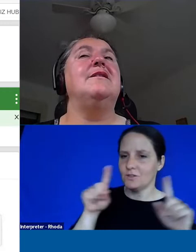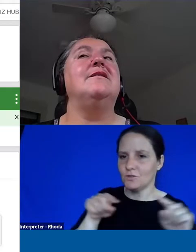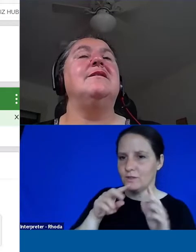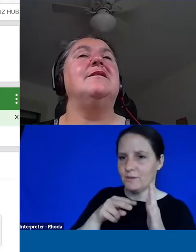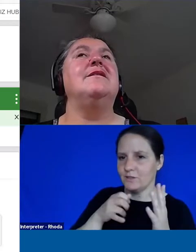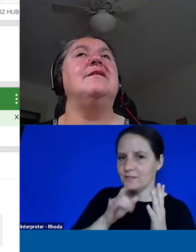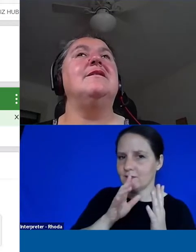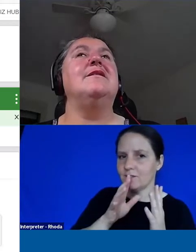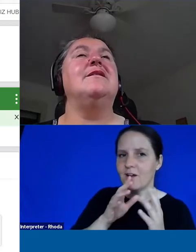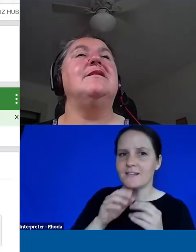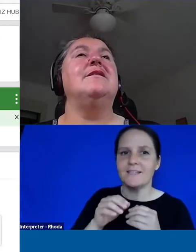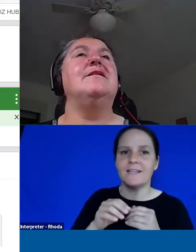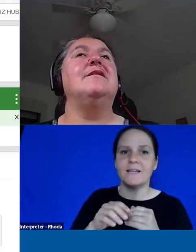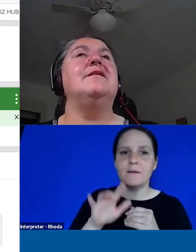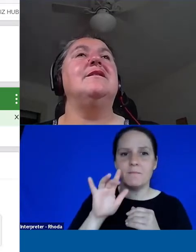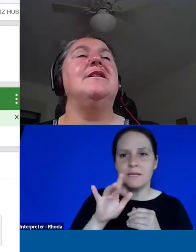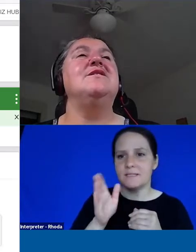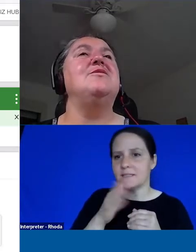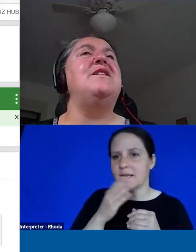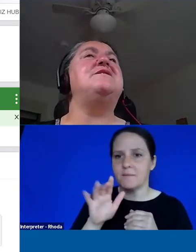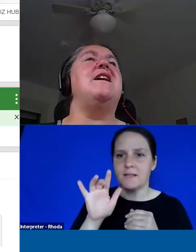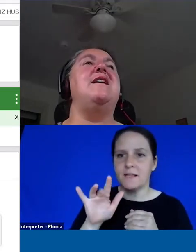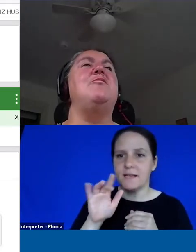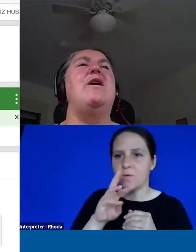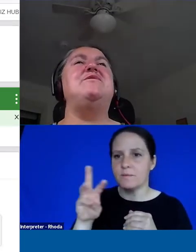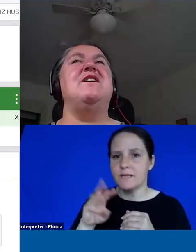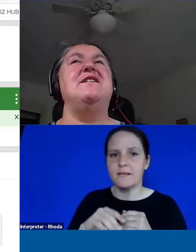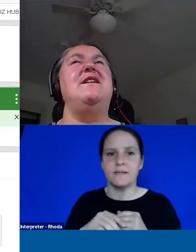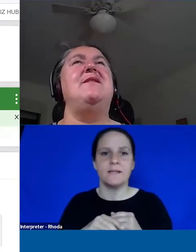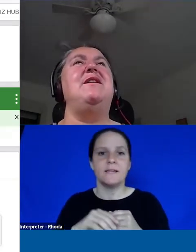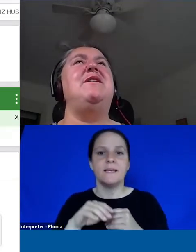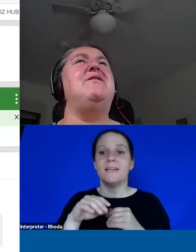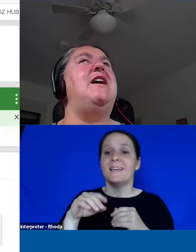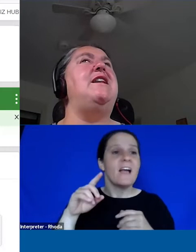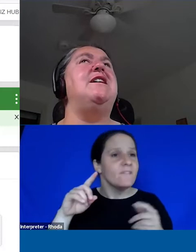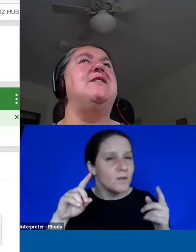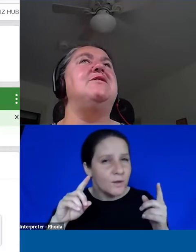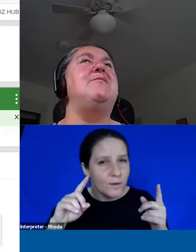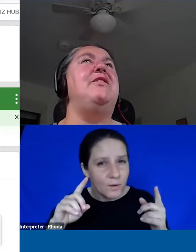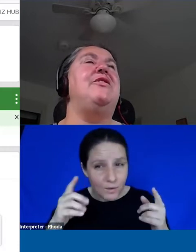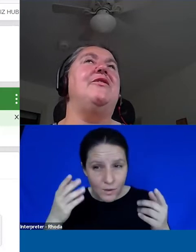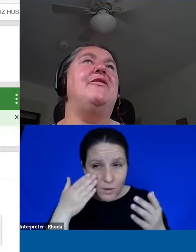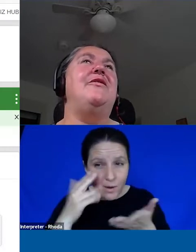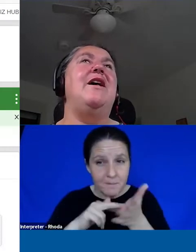Button skip to main content, link in website. So what is that, in website? Anybody have any idea what that means?